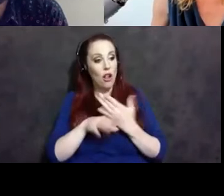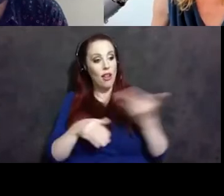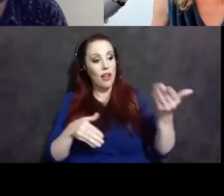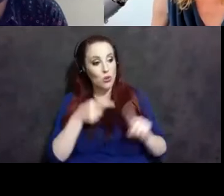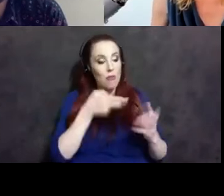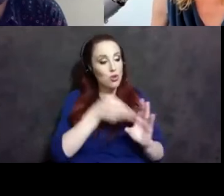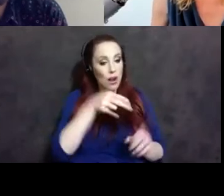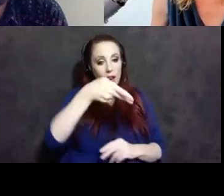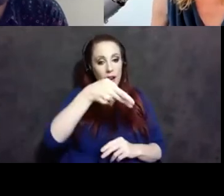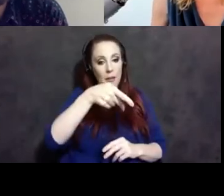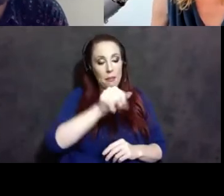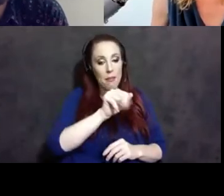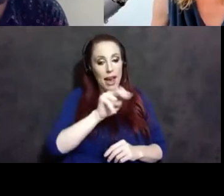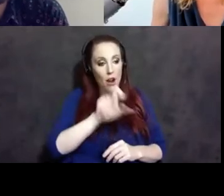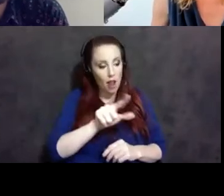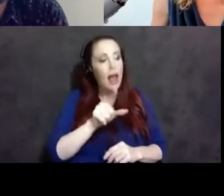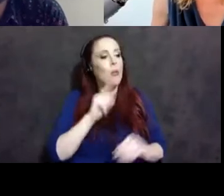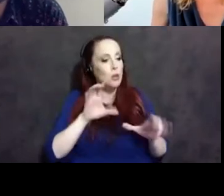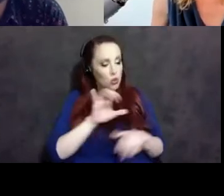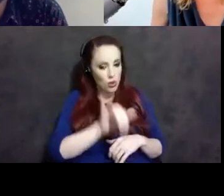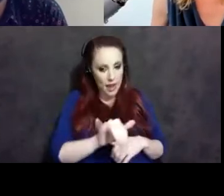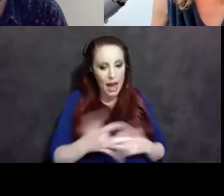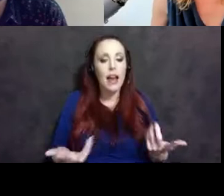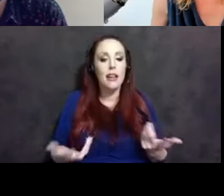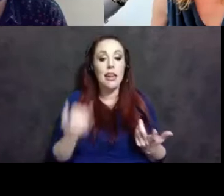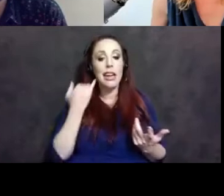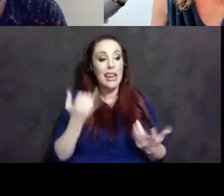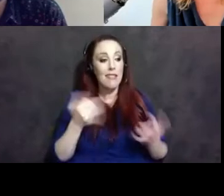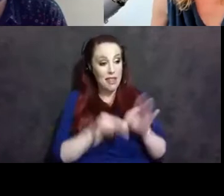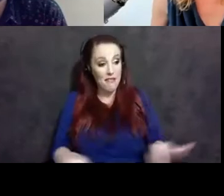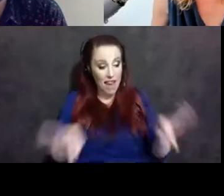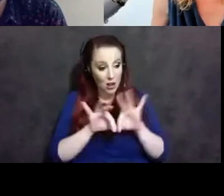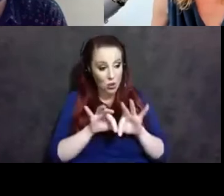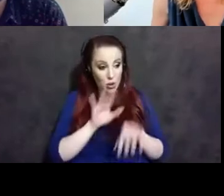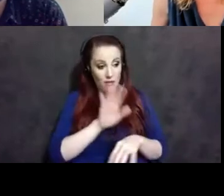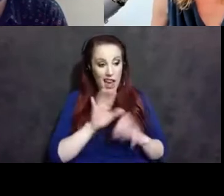If the value, if the emotional education is important, pay for it.